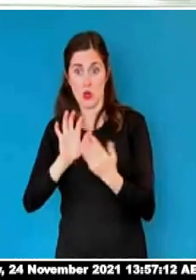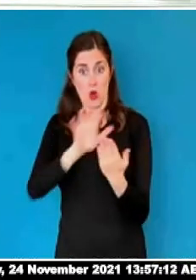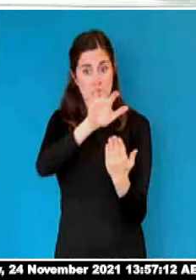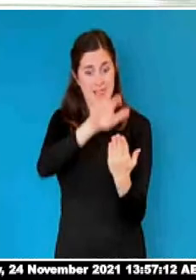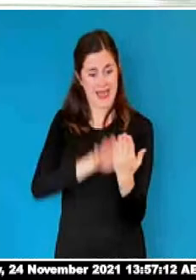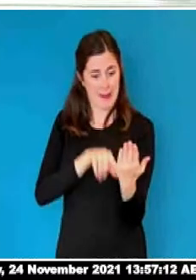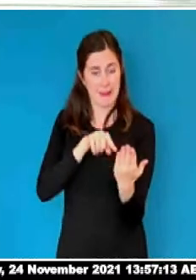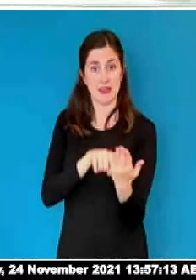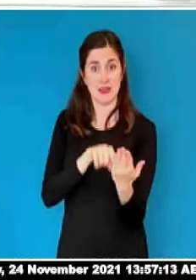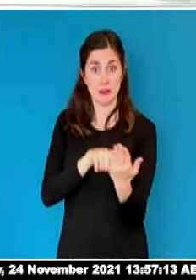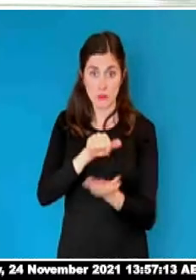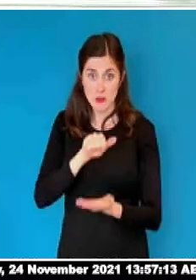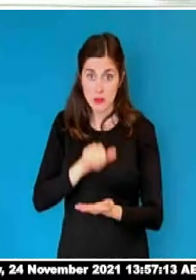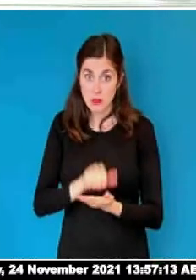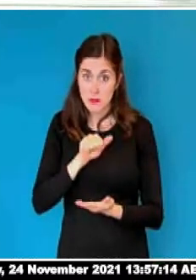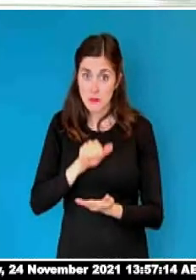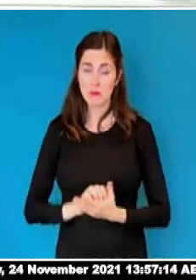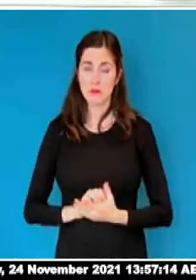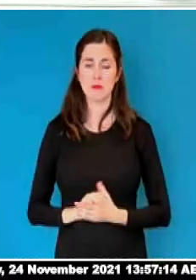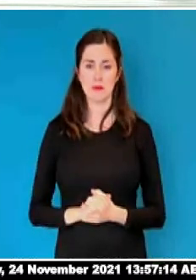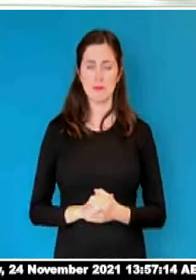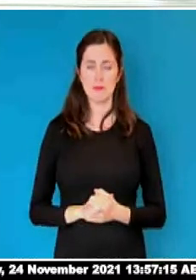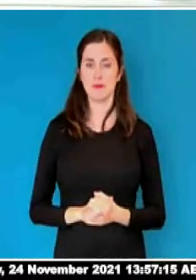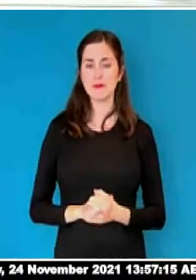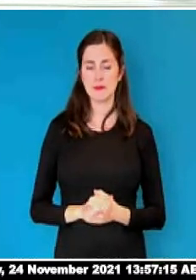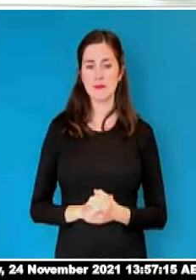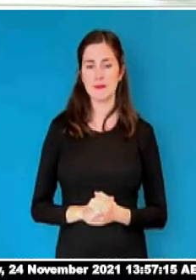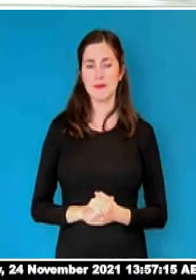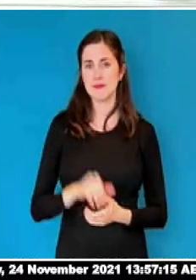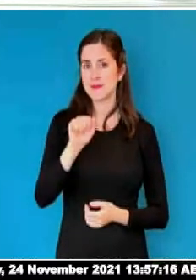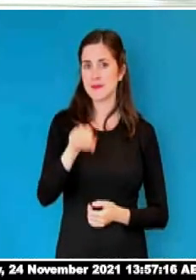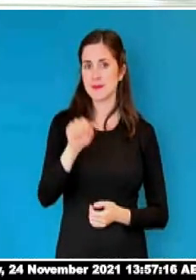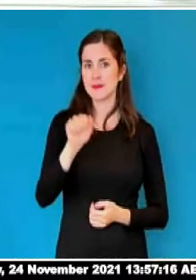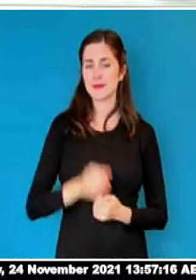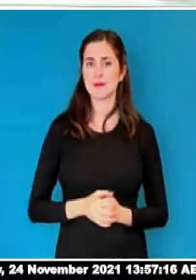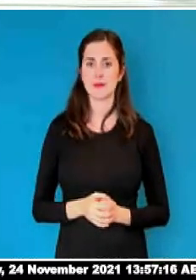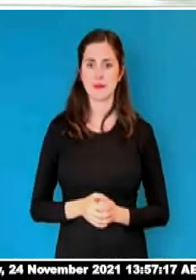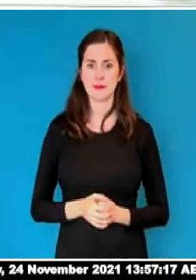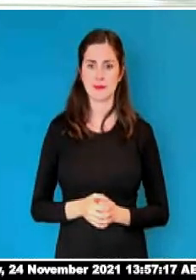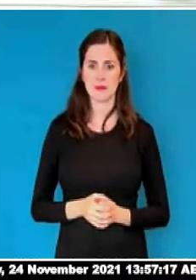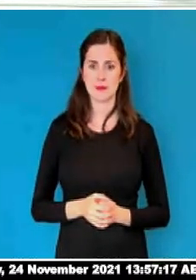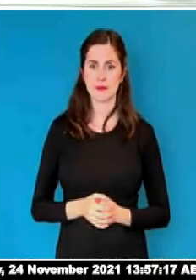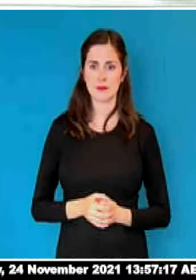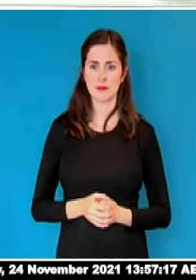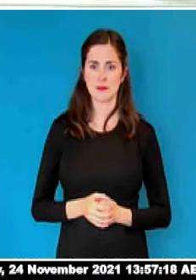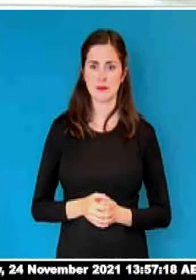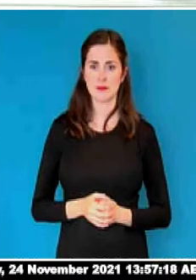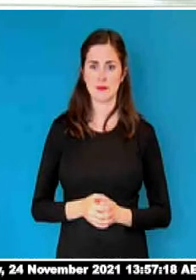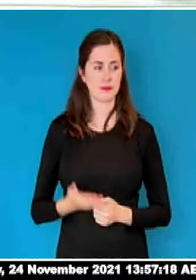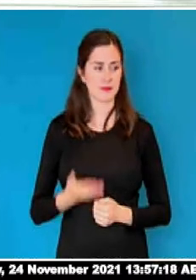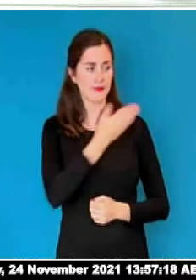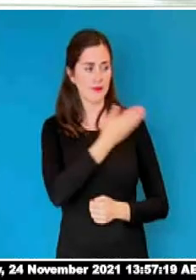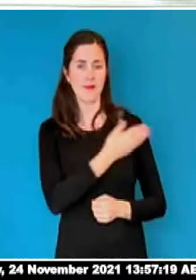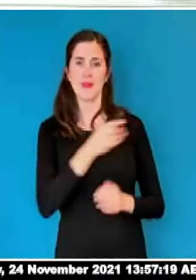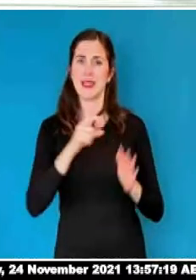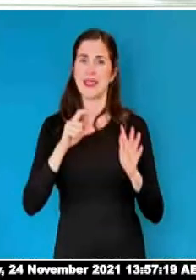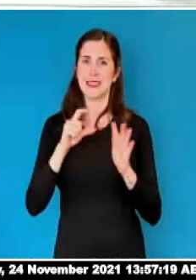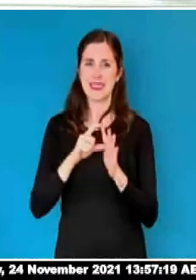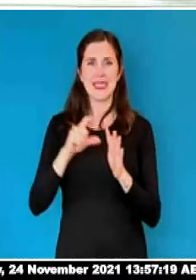That's correct. Now, you have Ms Johnston with you, the Deputy Chief Executive Officer, and